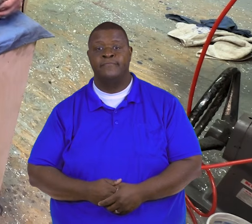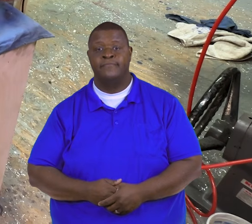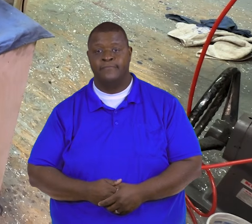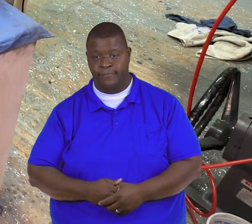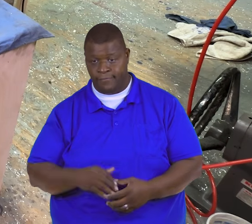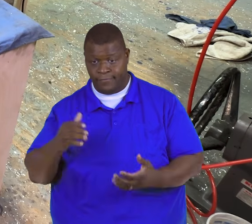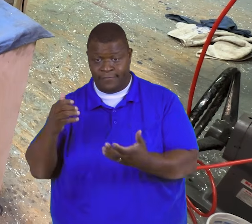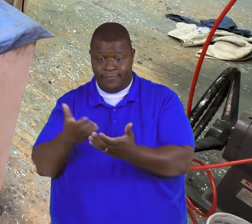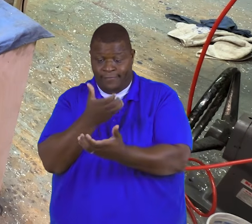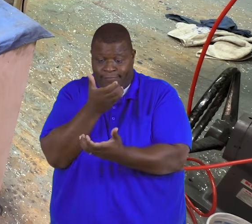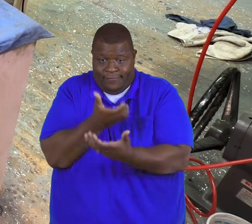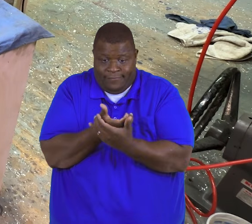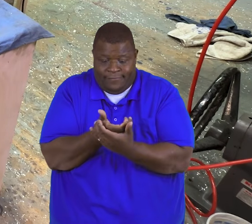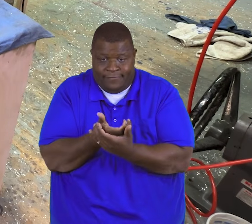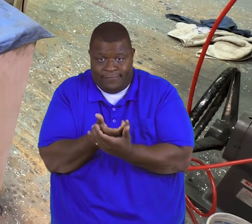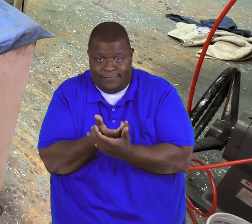We are going to put this back here.